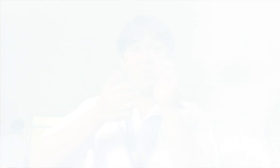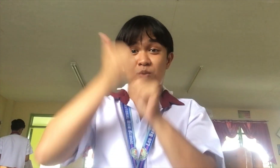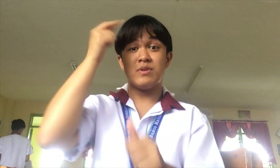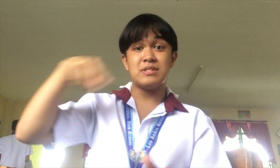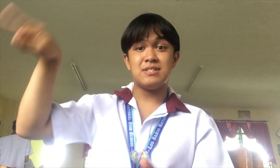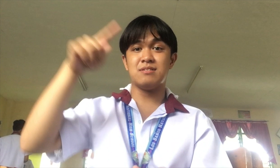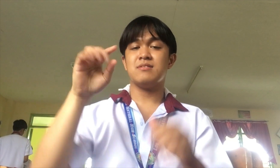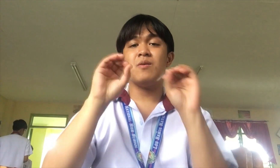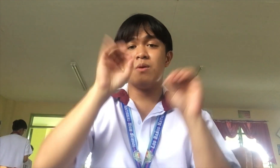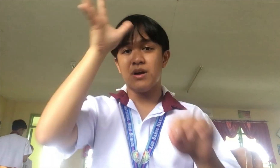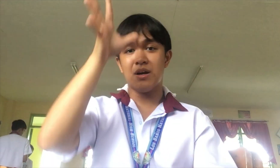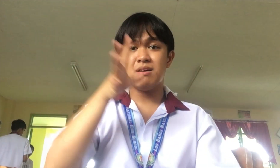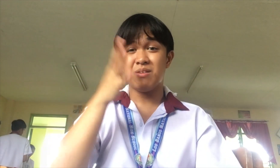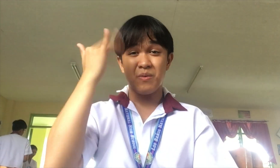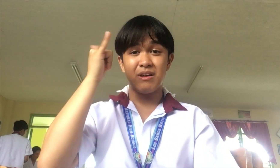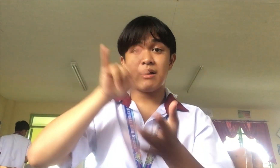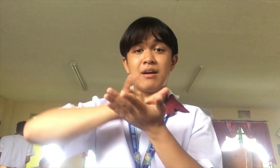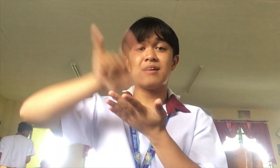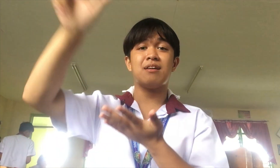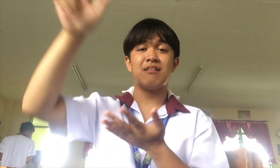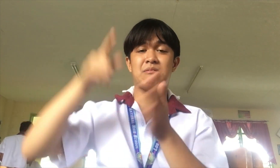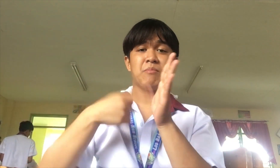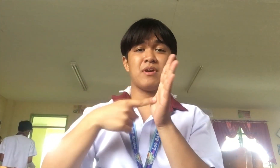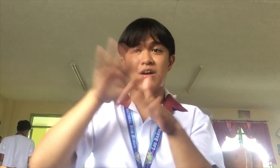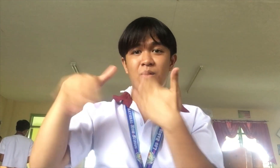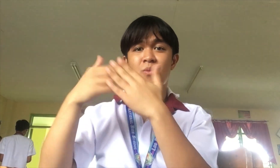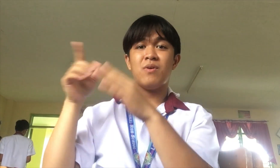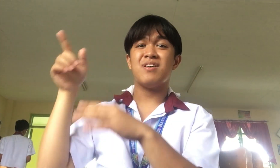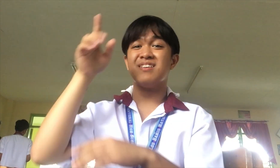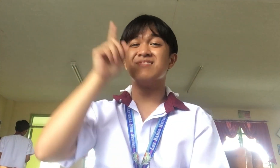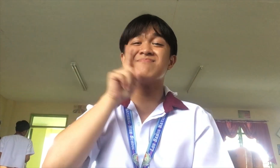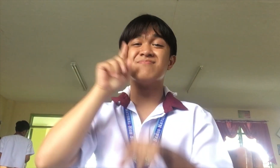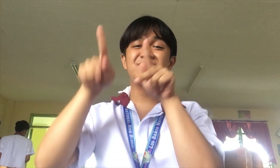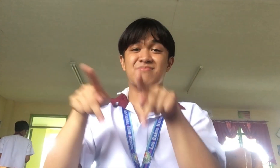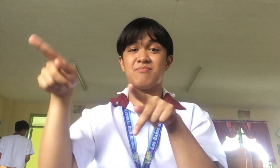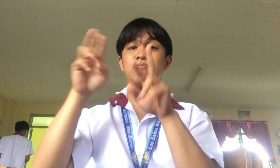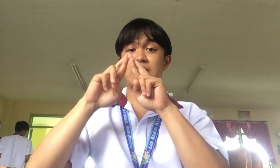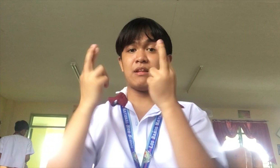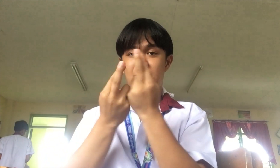And another problem is they do not have parents at home because they're from overseas they do have all relatives here in Philippines